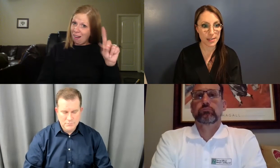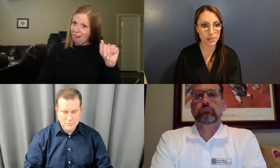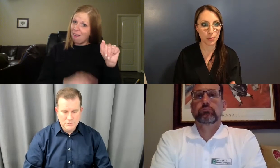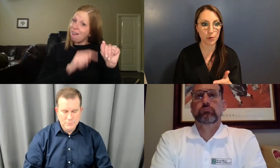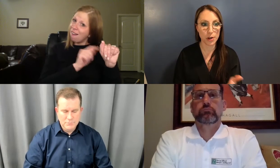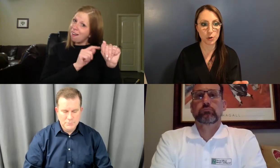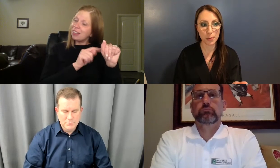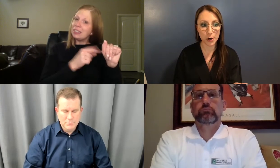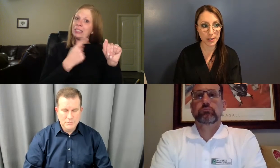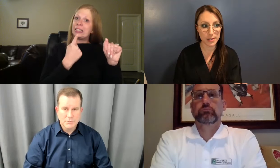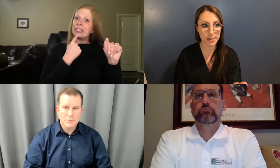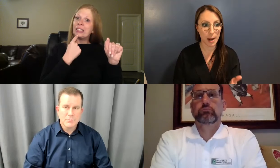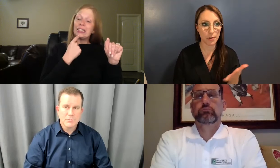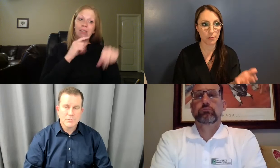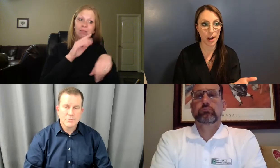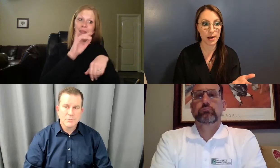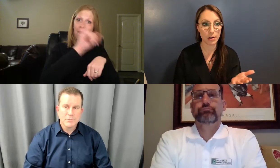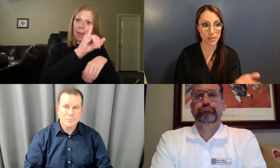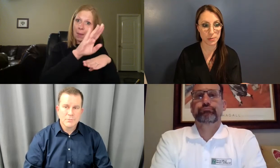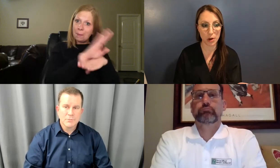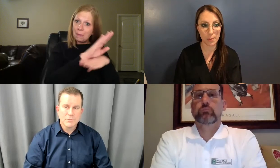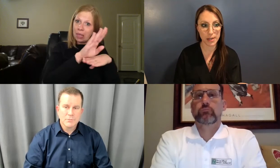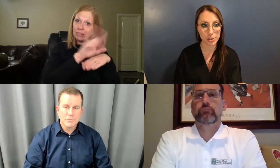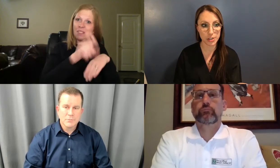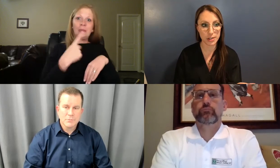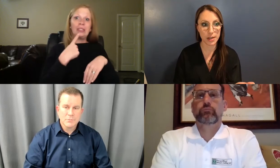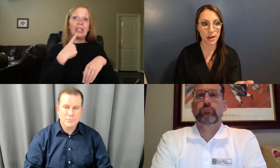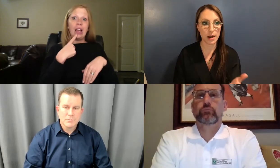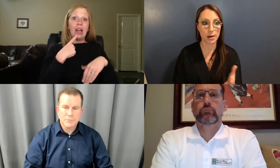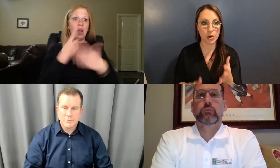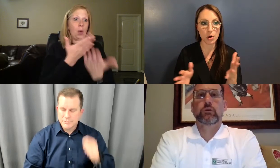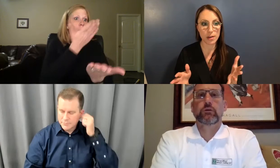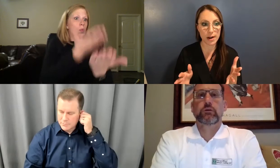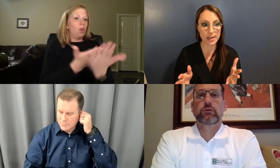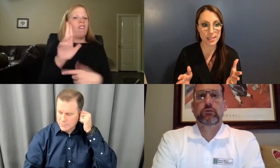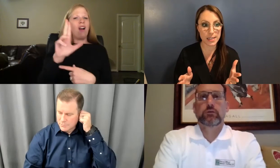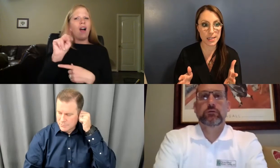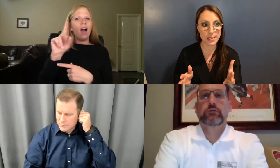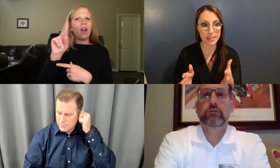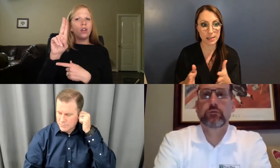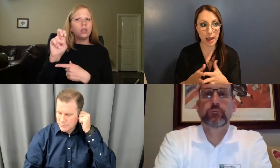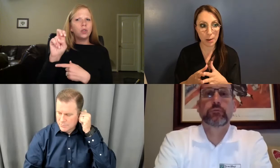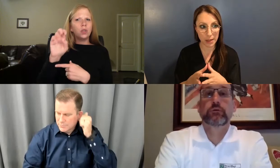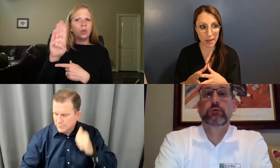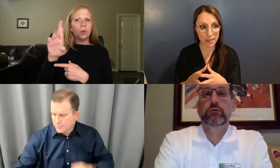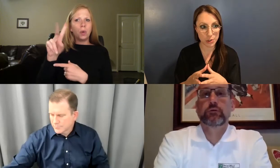has to prove undue burden to not provide a reasonable accommodation. We know that an entity is legally obligated